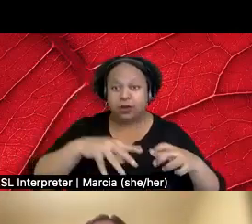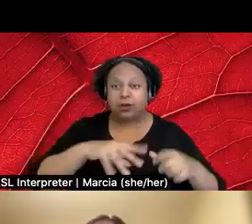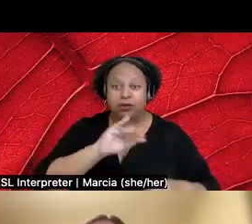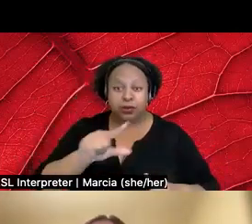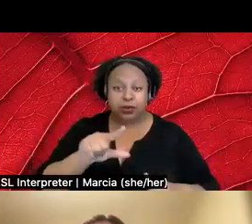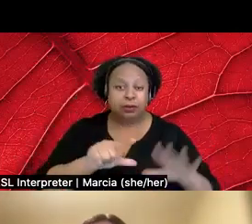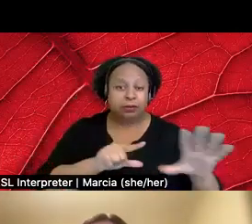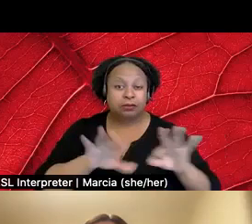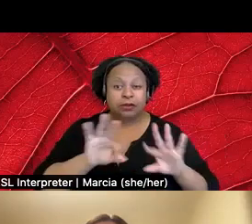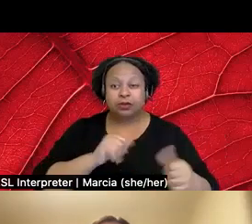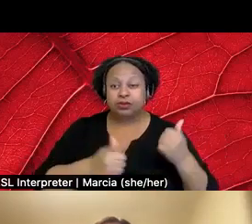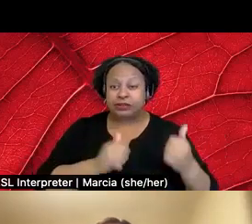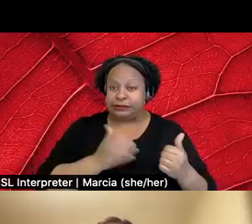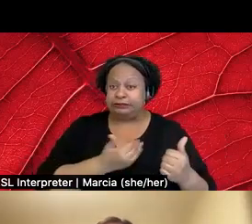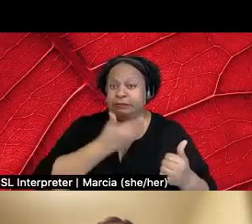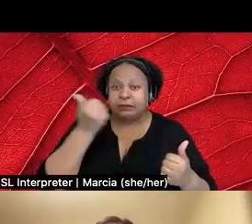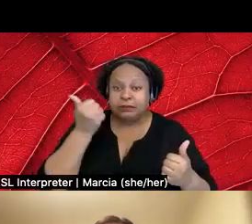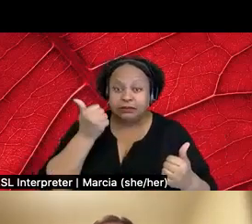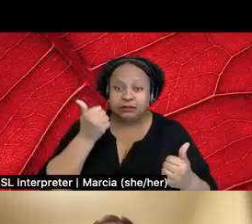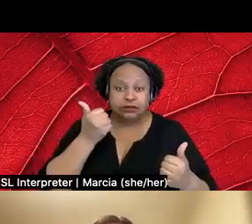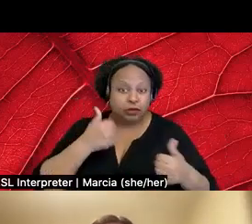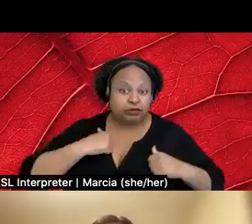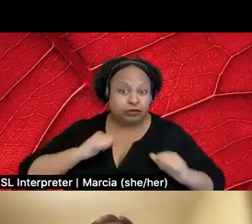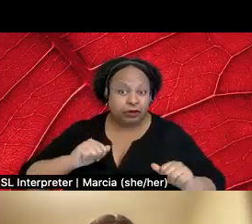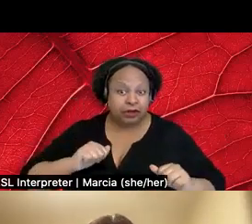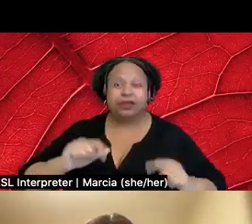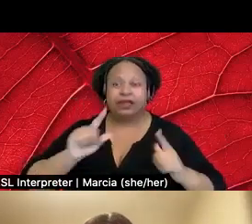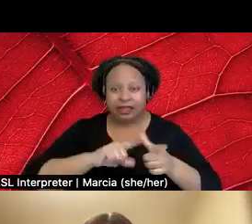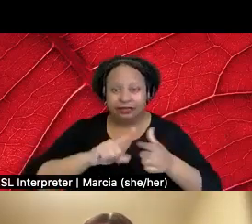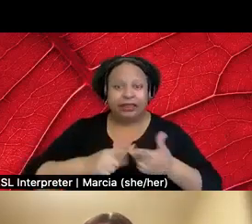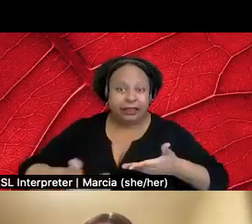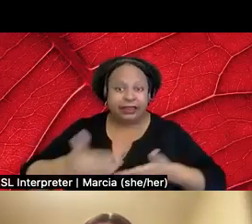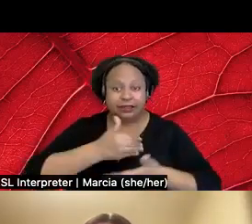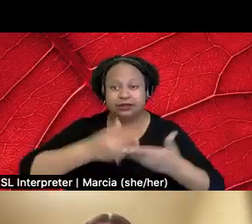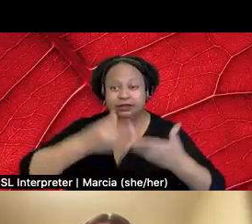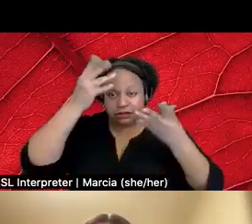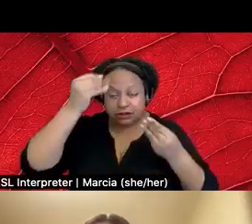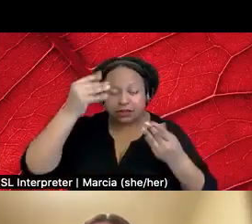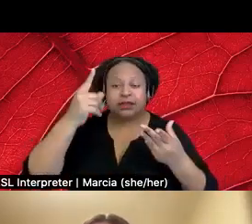performing trials and then collecting data and evaluating. Next slide, please.